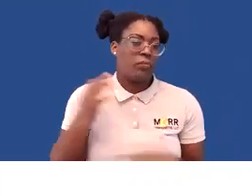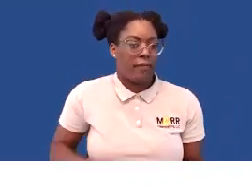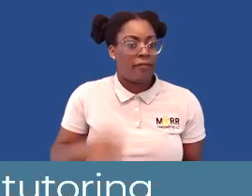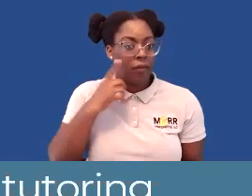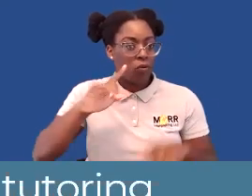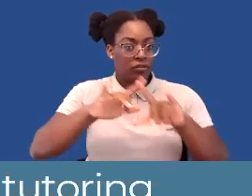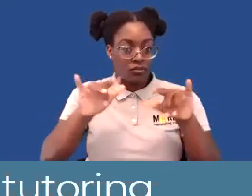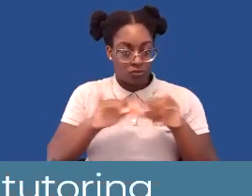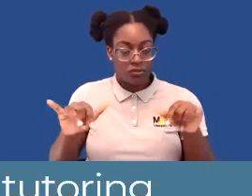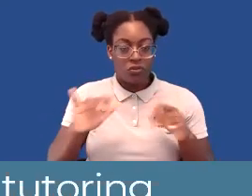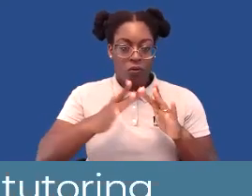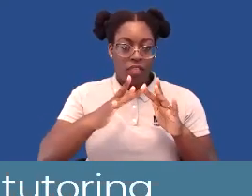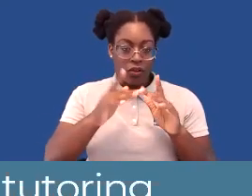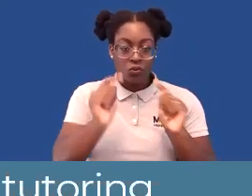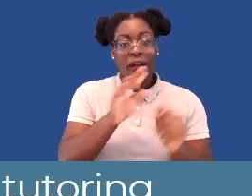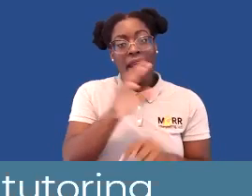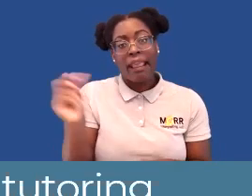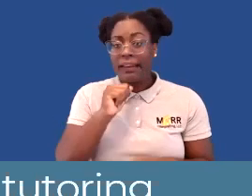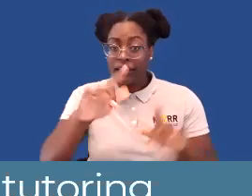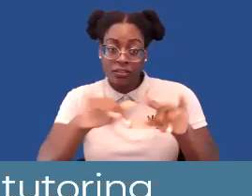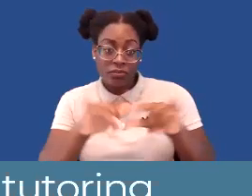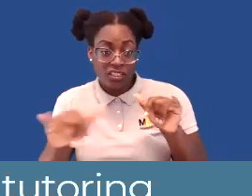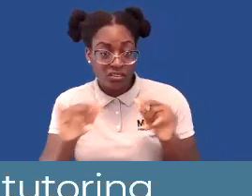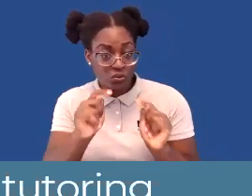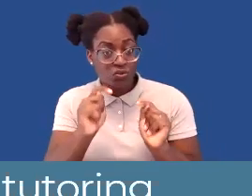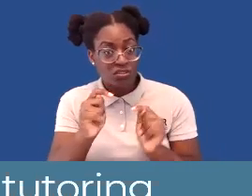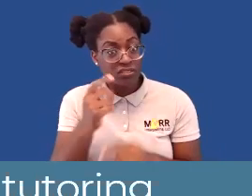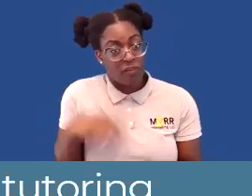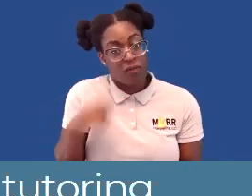So a few myths that we may want to address is this idea that, you know,